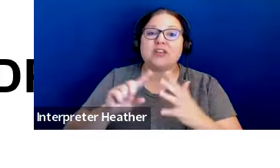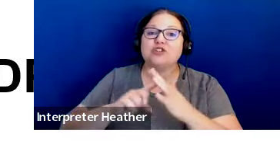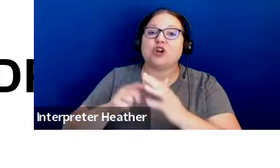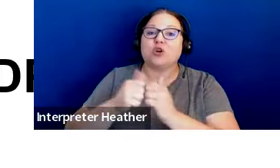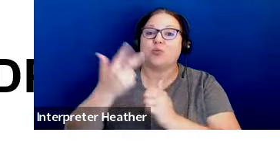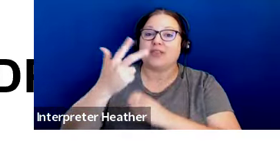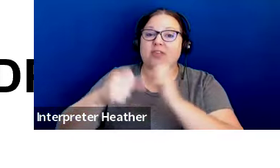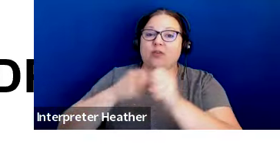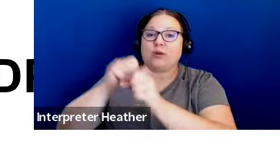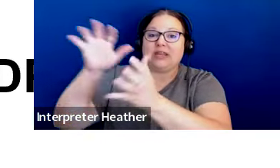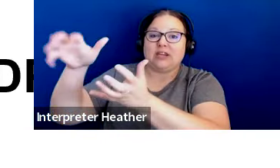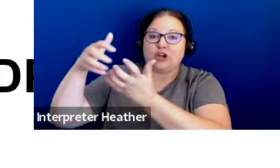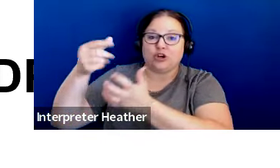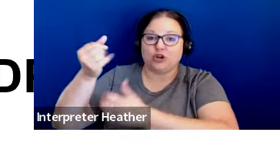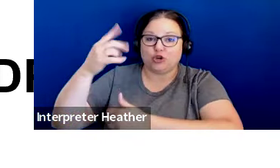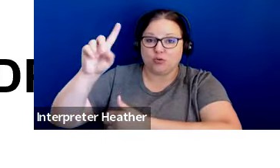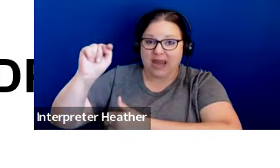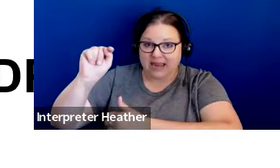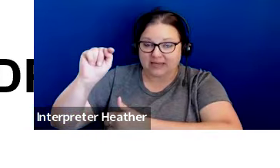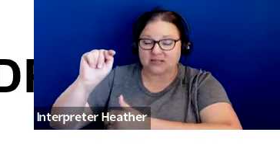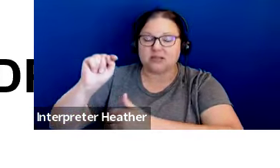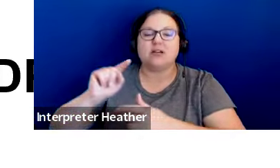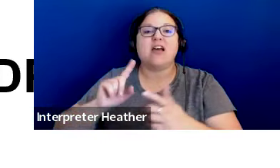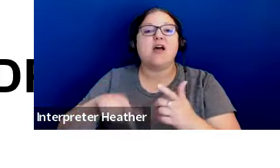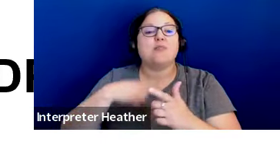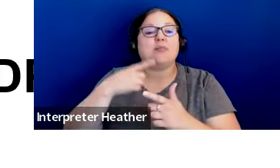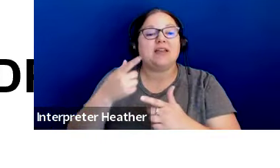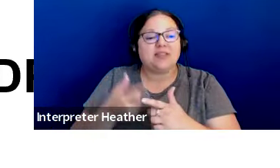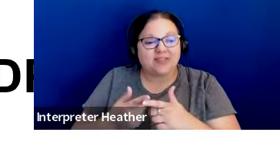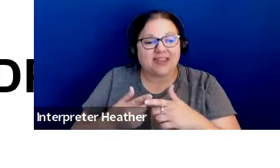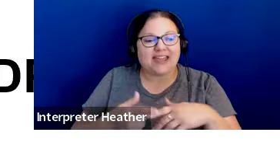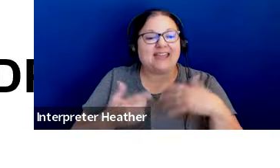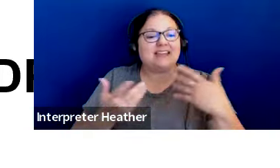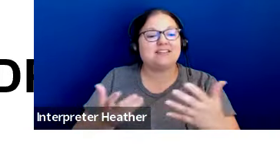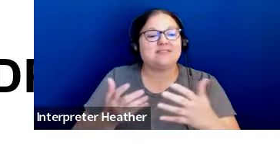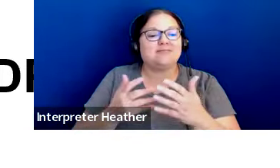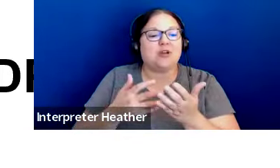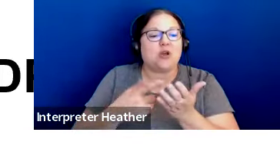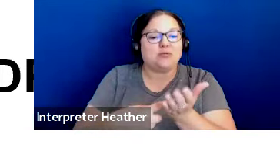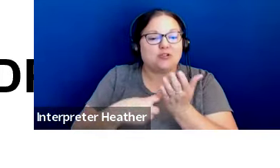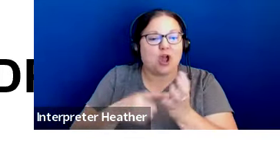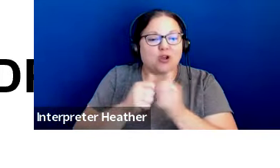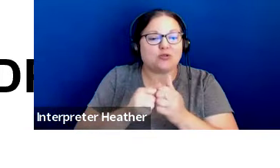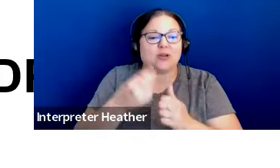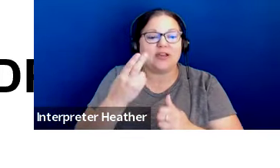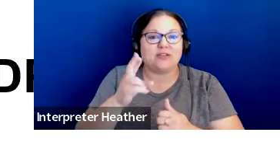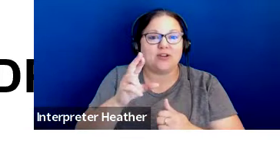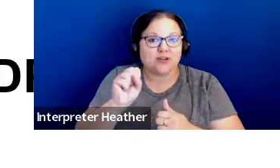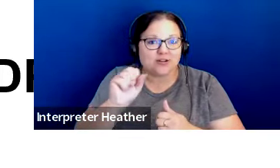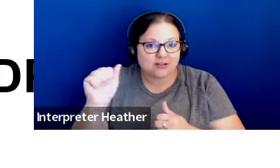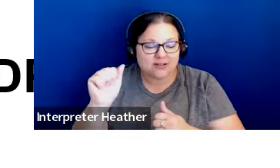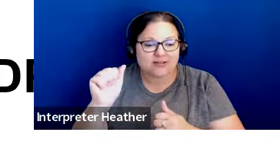and ended up after HRSA had the insight, and we talked with them that it was really a heavy lift